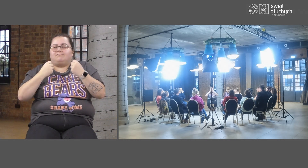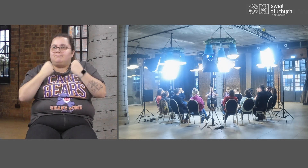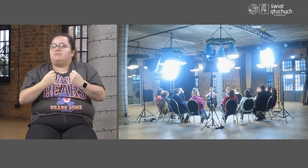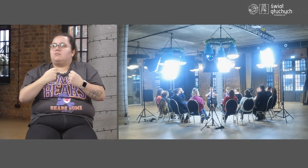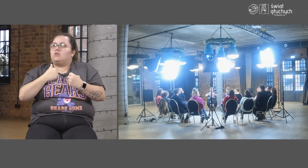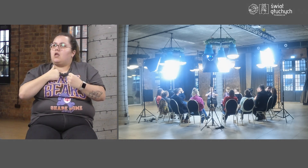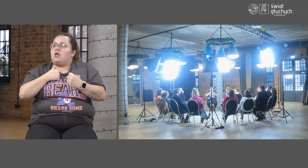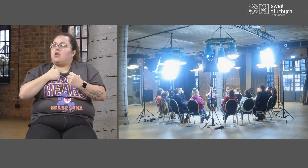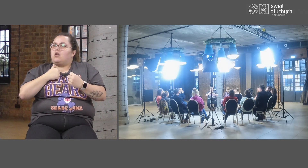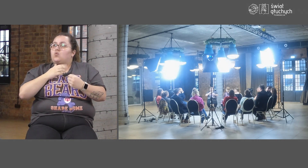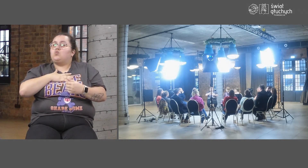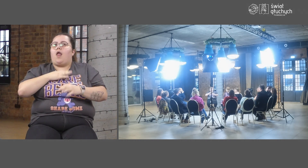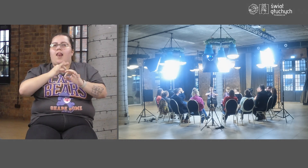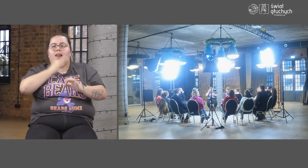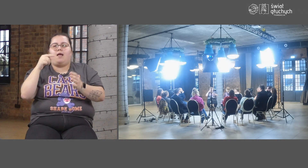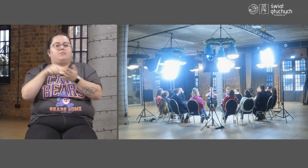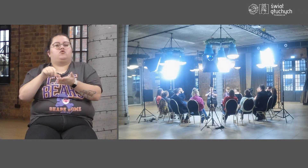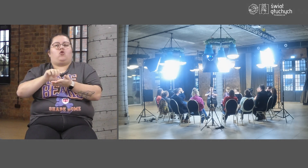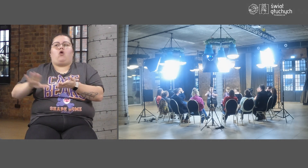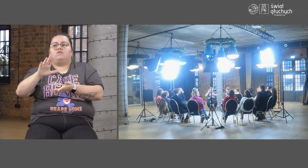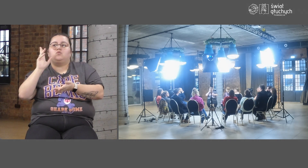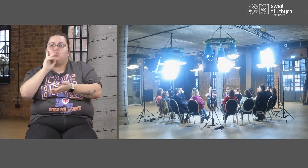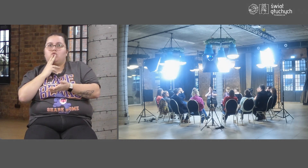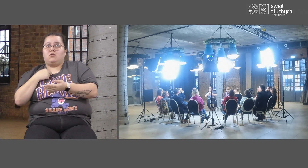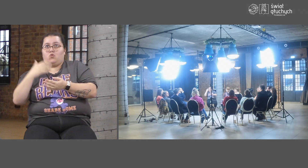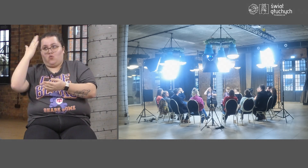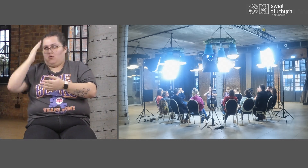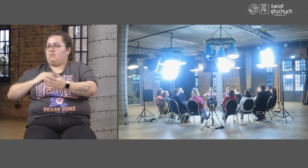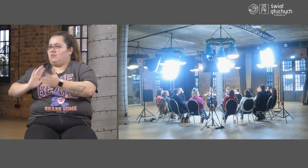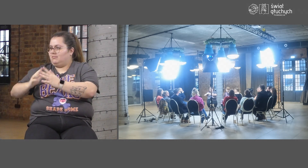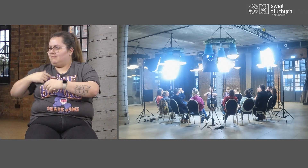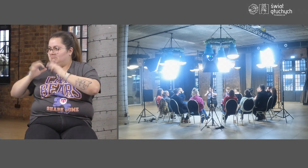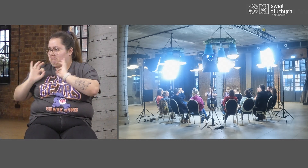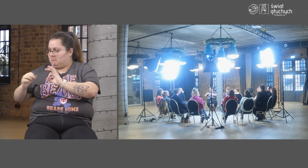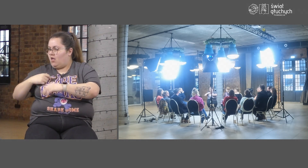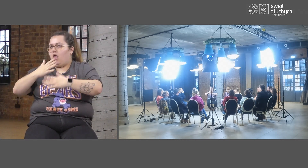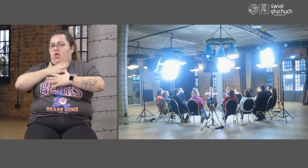I feel more comfortable in the deaf community, using sign language — it feels pleasant and free to me.